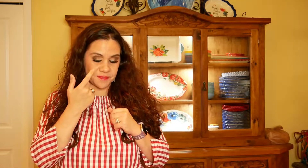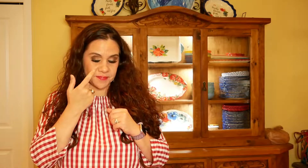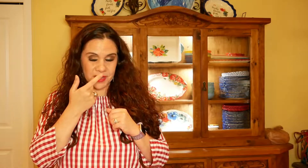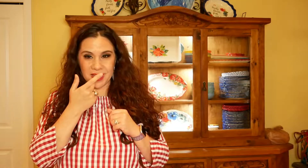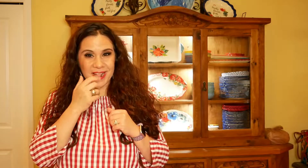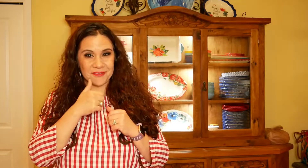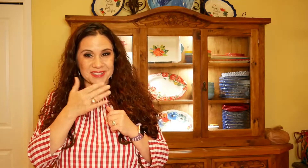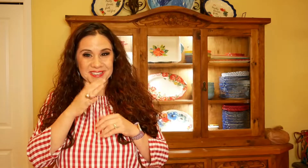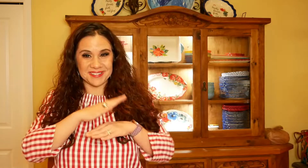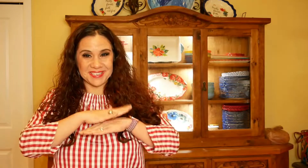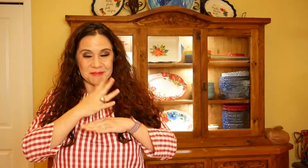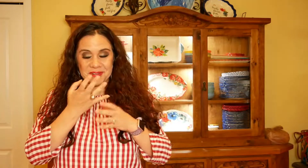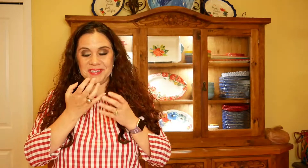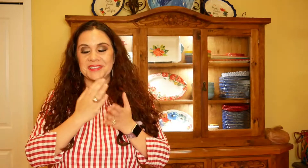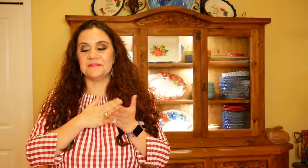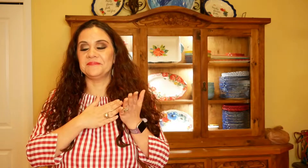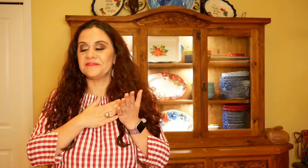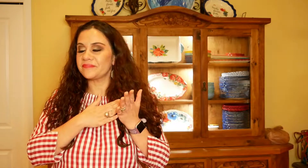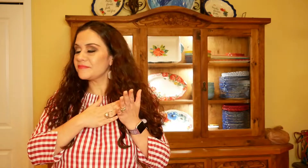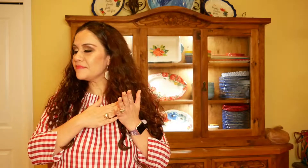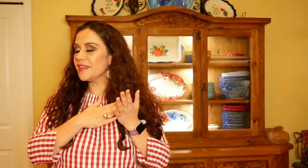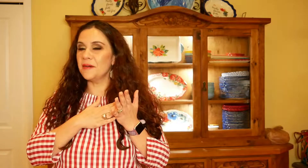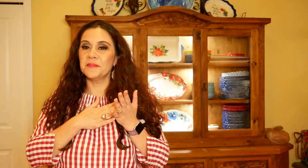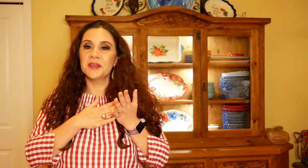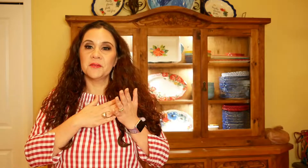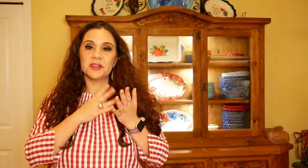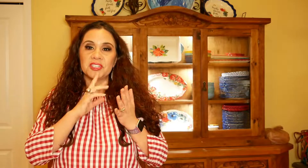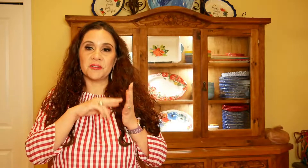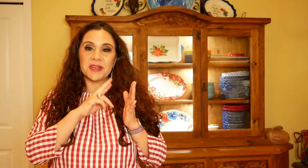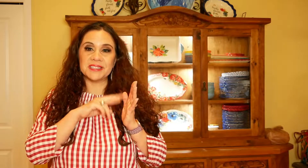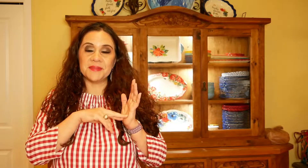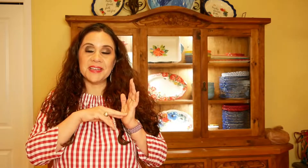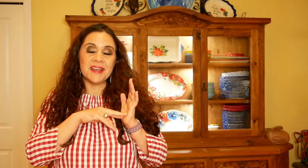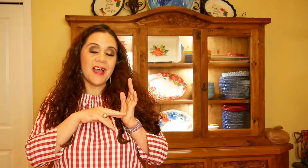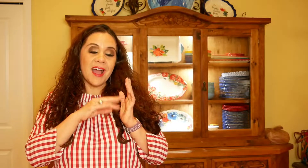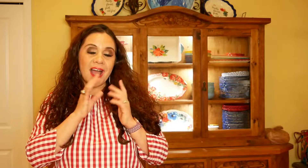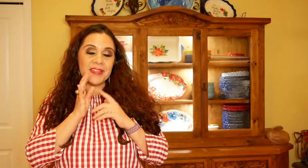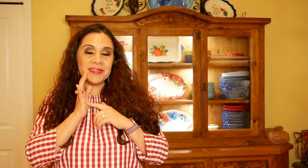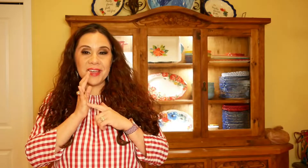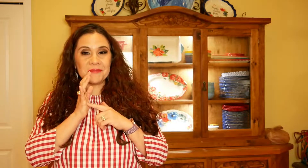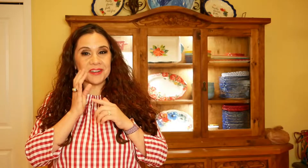looking at everything on the table so um we're gonna share a recipe and then we're going